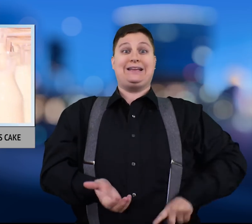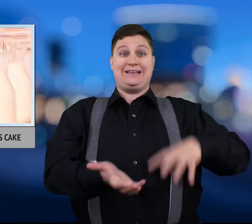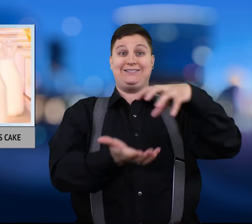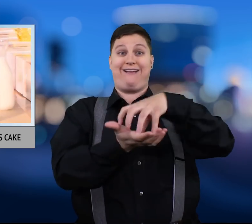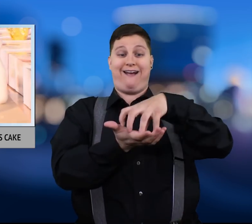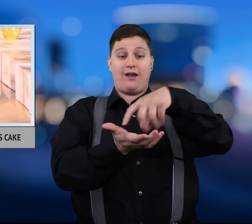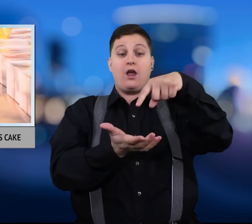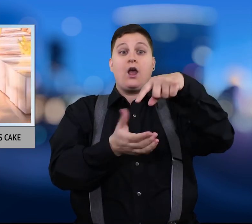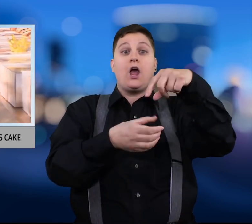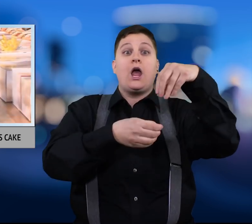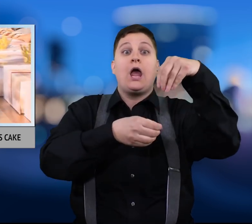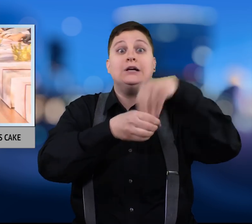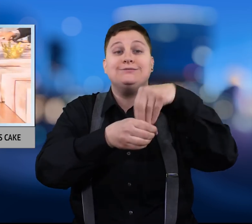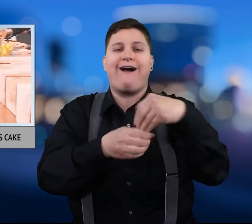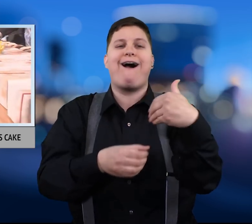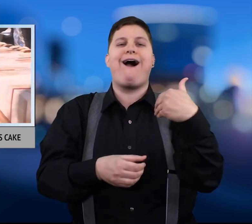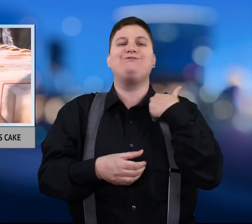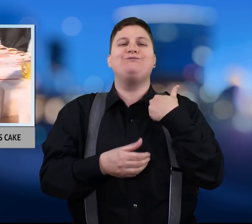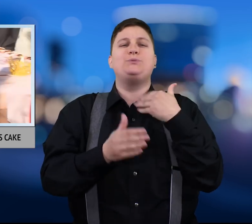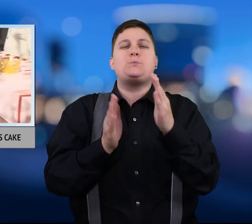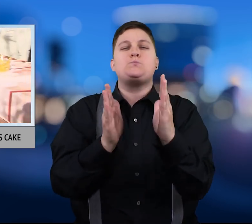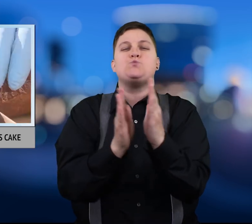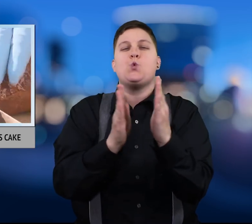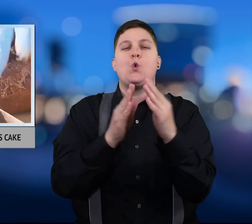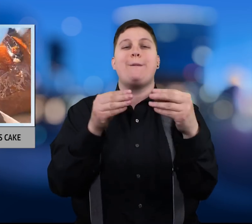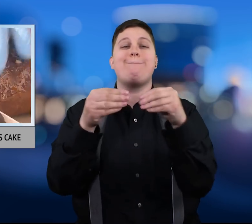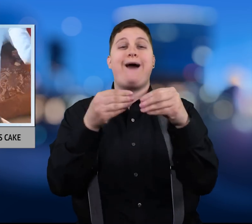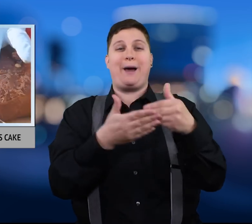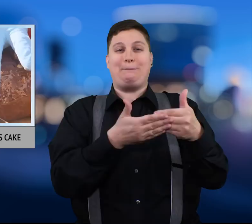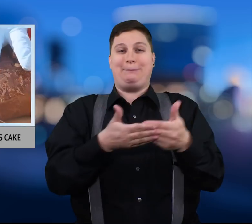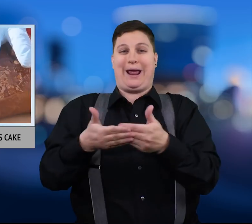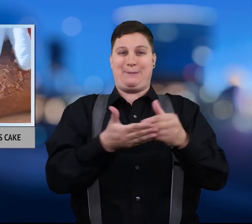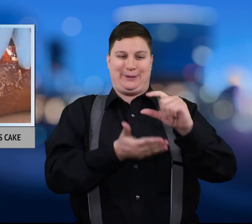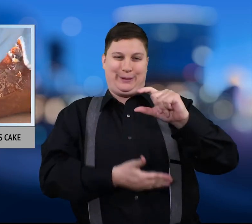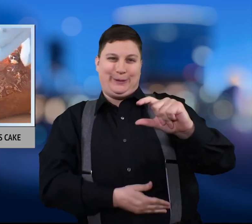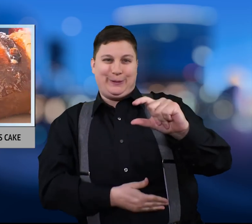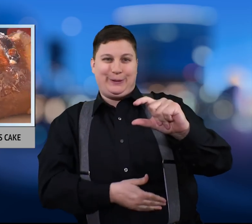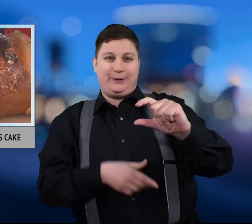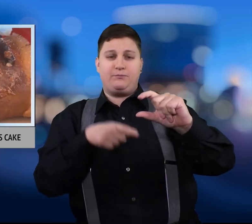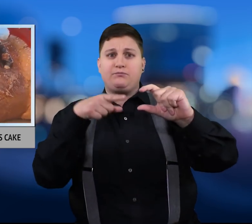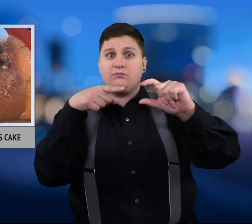Kings cake will have a small plastic baby inside.